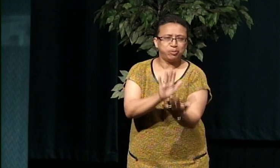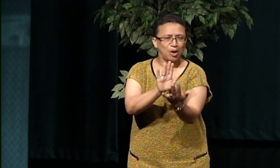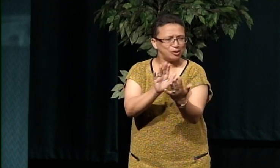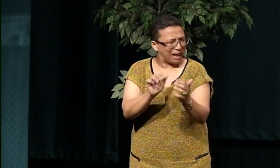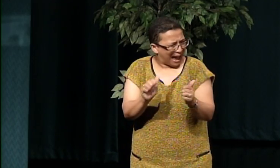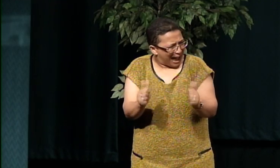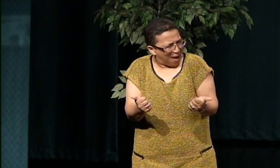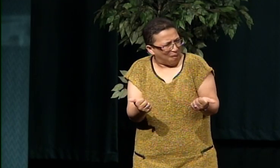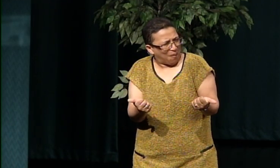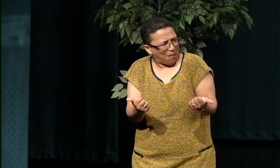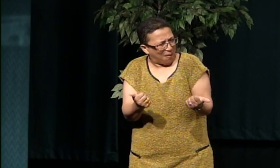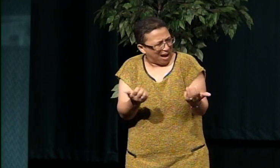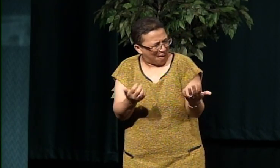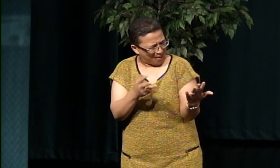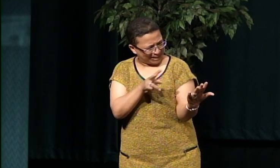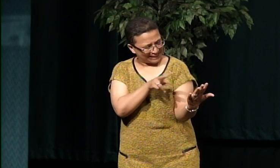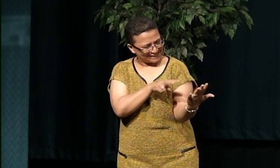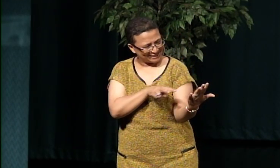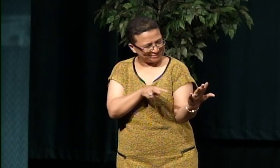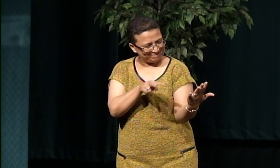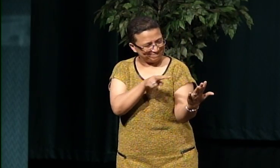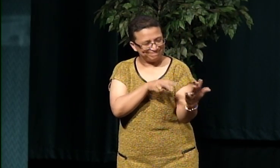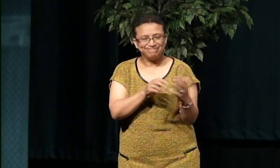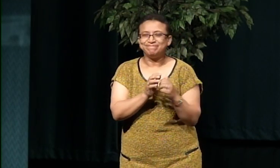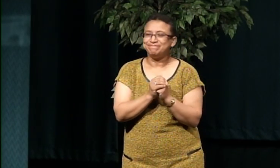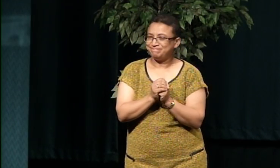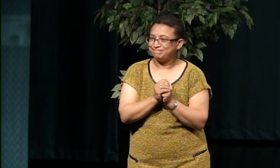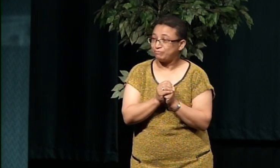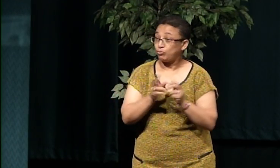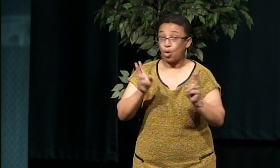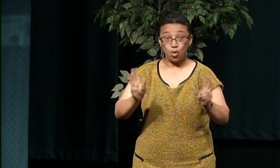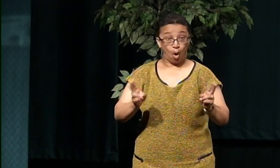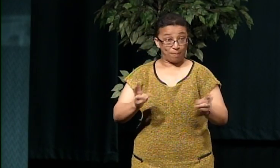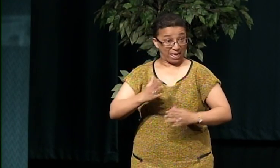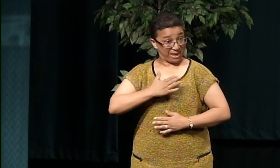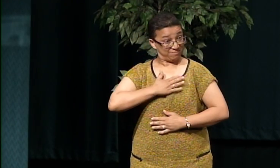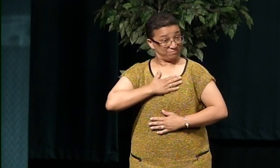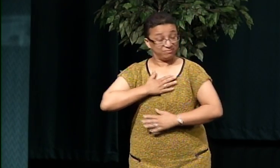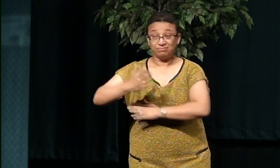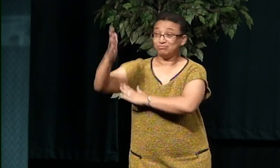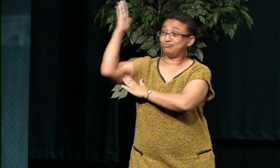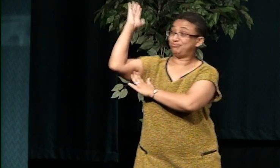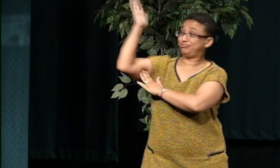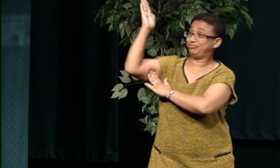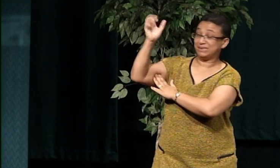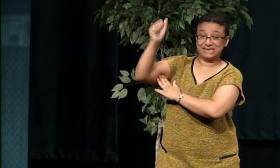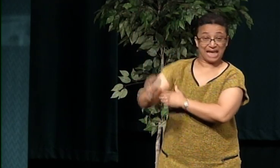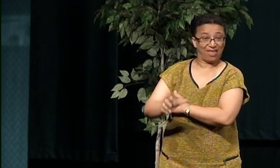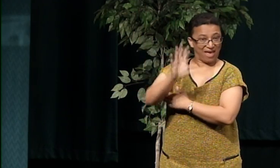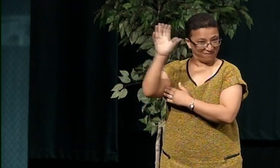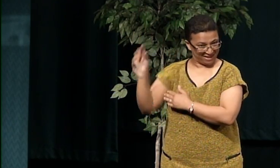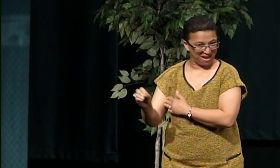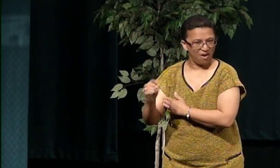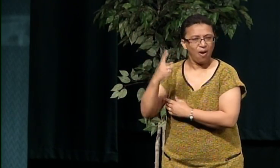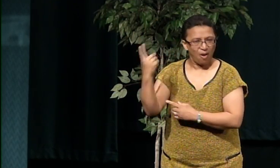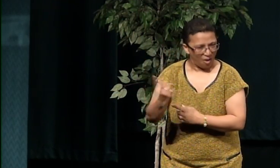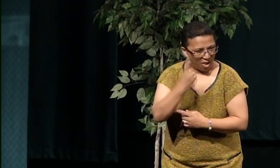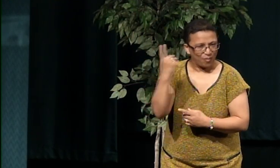I looked a little closer at the topic was for today and how I could approach that.